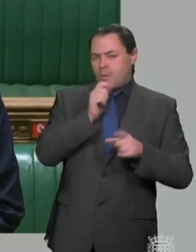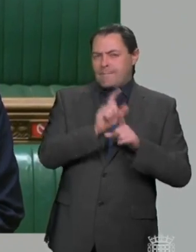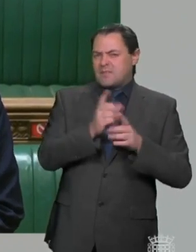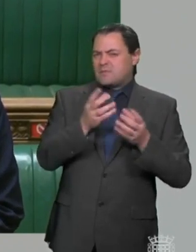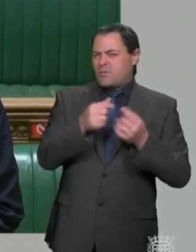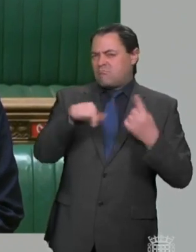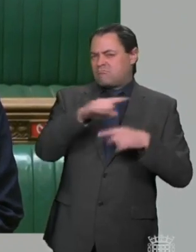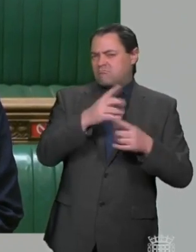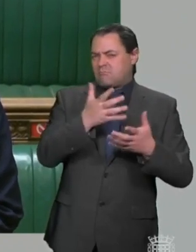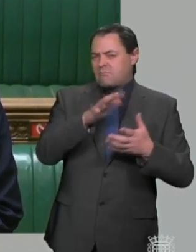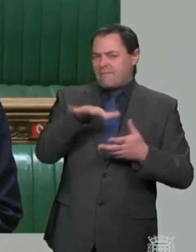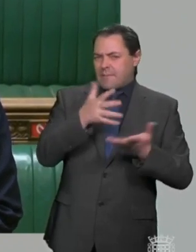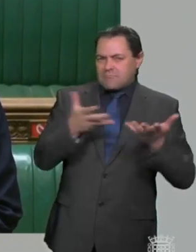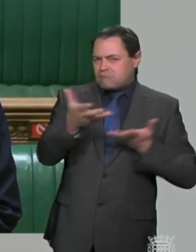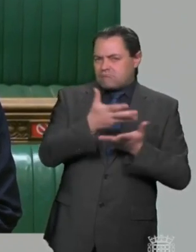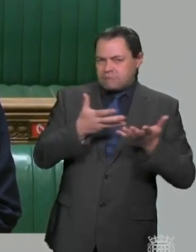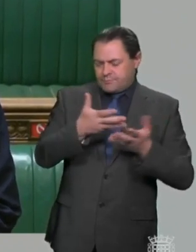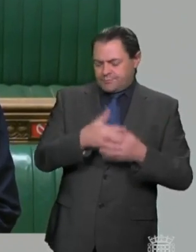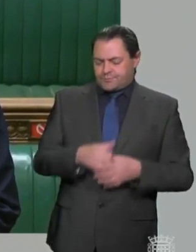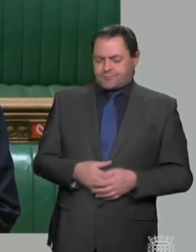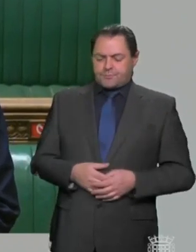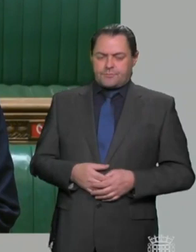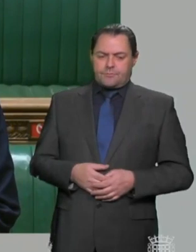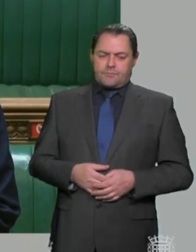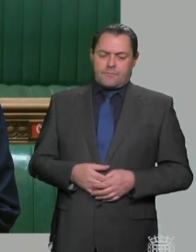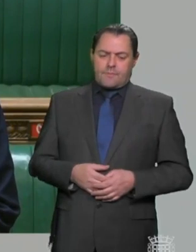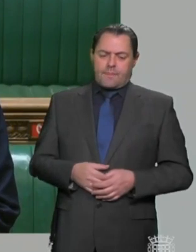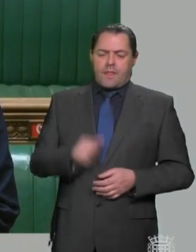I know colleagues from across the House will want to join me in paying tribute to our former